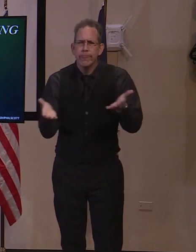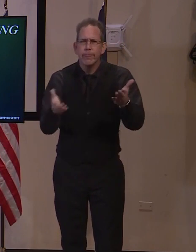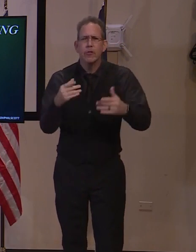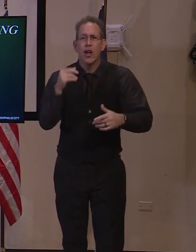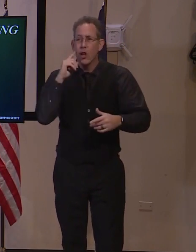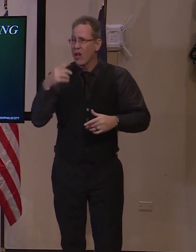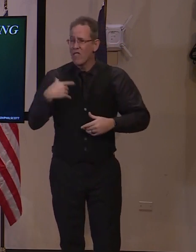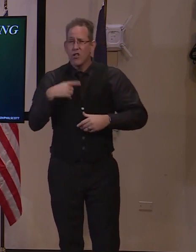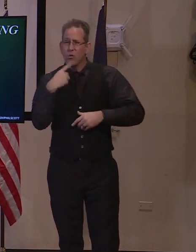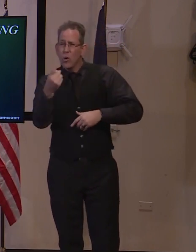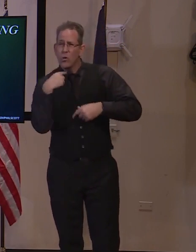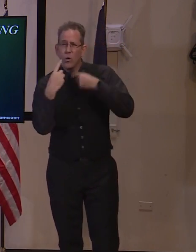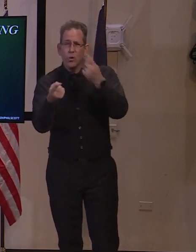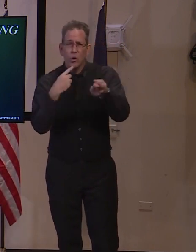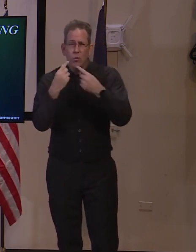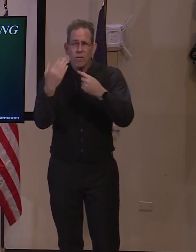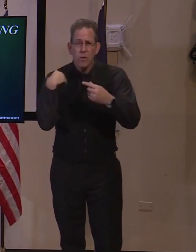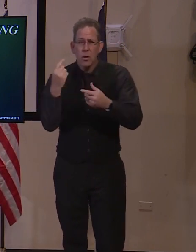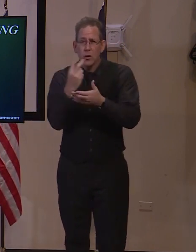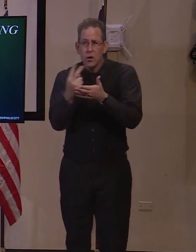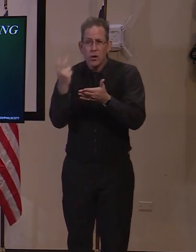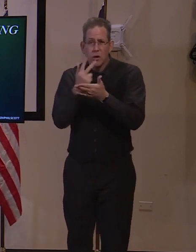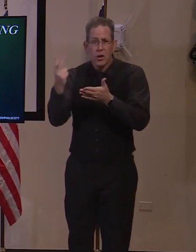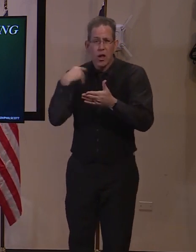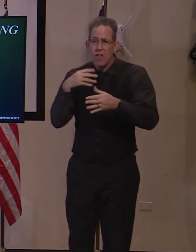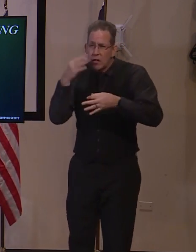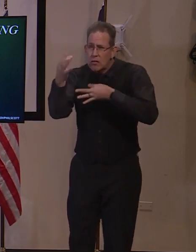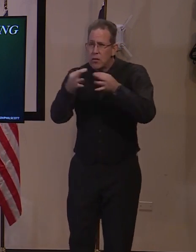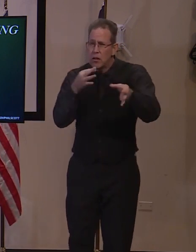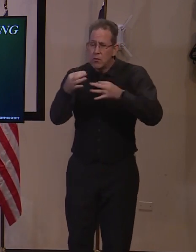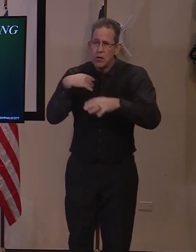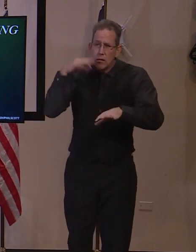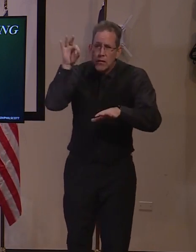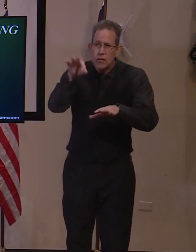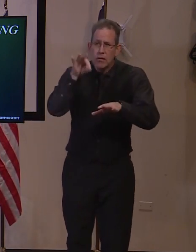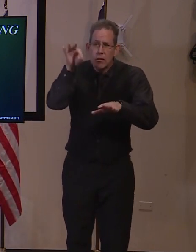think we should reinstate mandates and continue to live under a perpetual